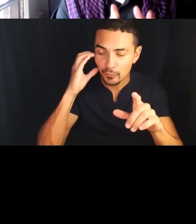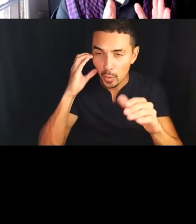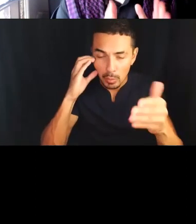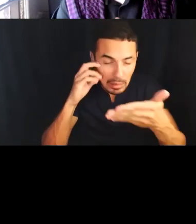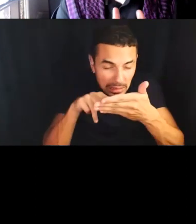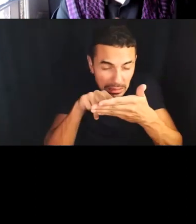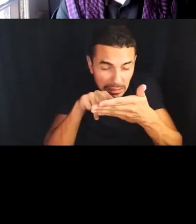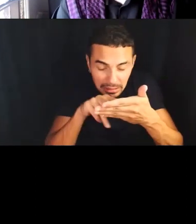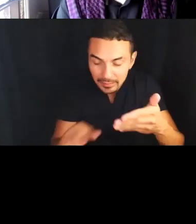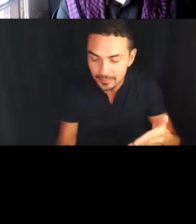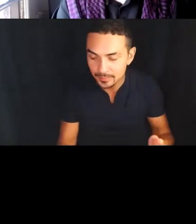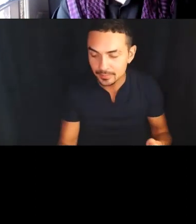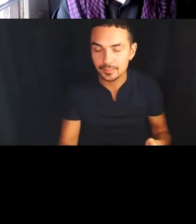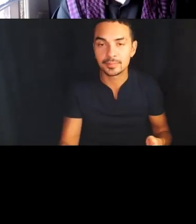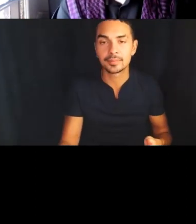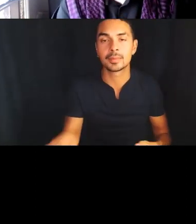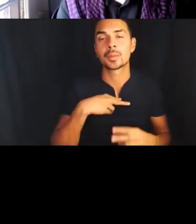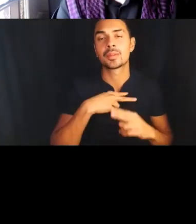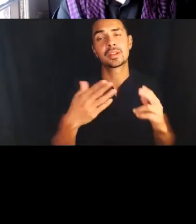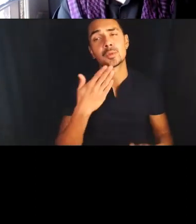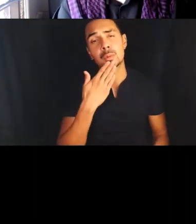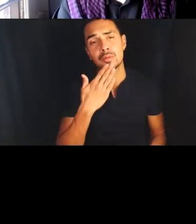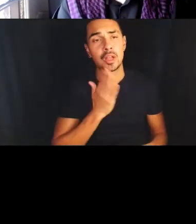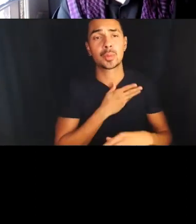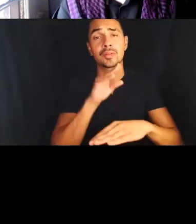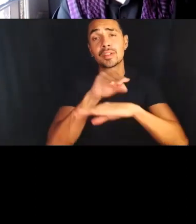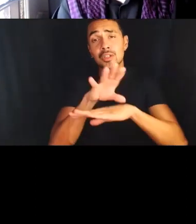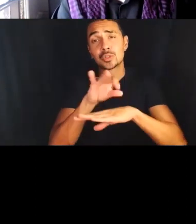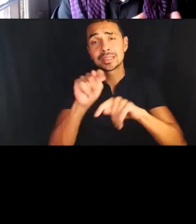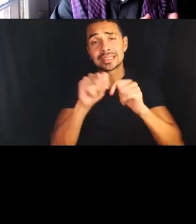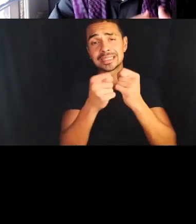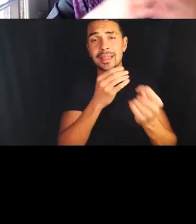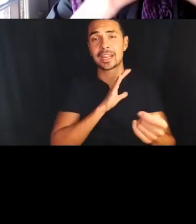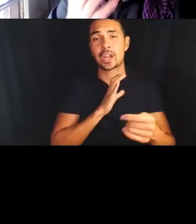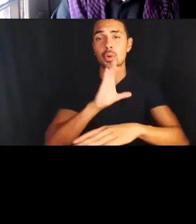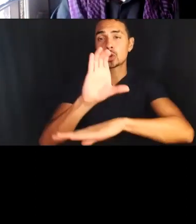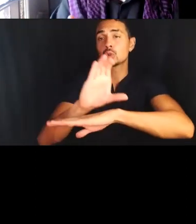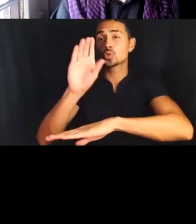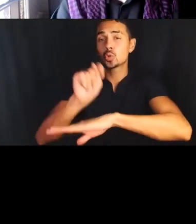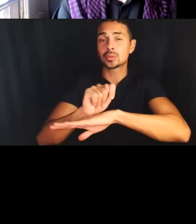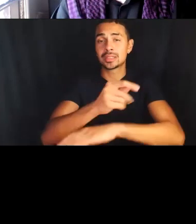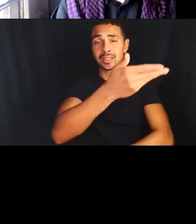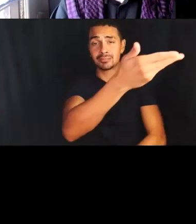We are really, really grateful to our advisory team and our consultants, and you can see there are many of them.